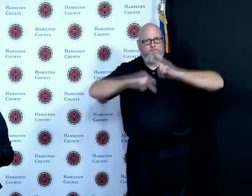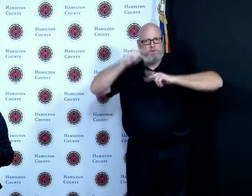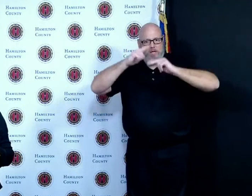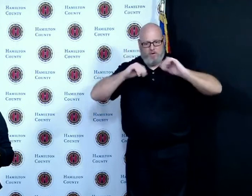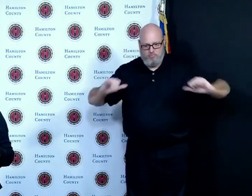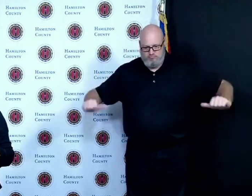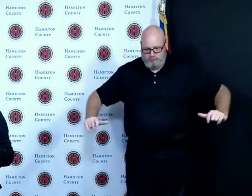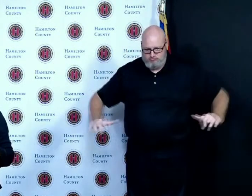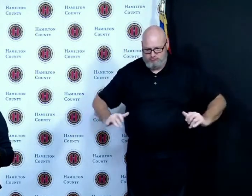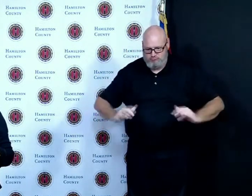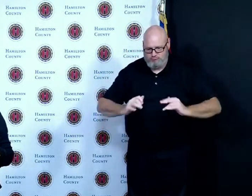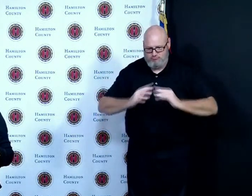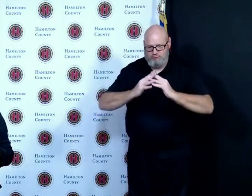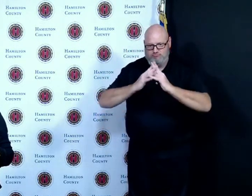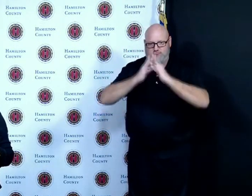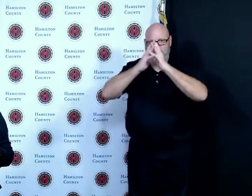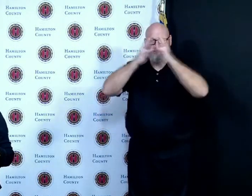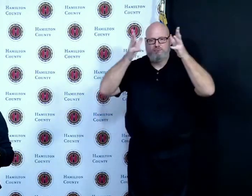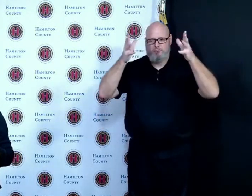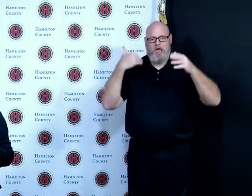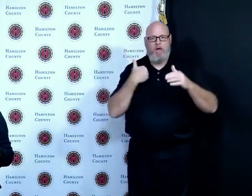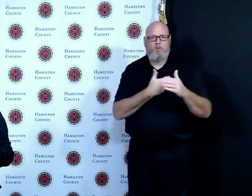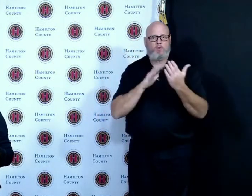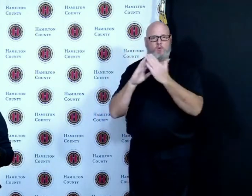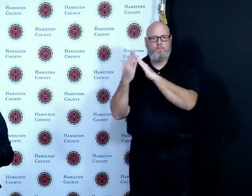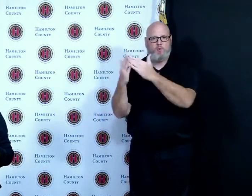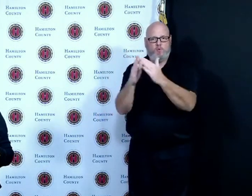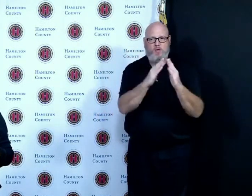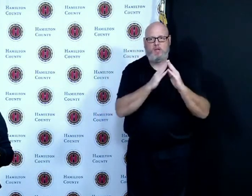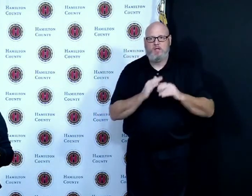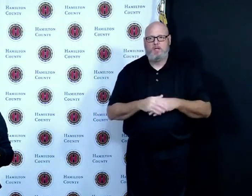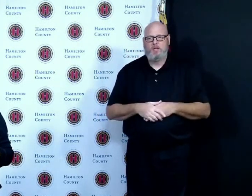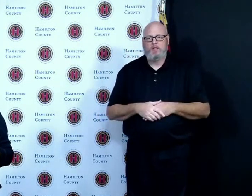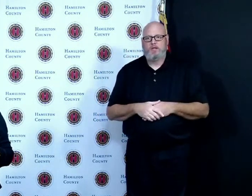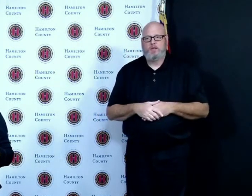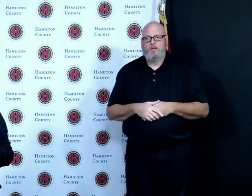the locations of vaccine clinics and I think this helps bring vaccine closer to the need